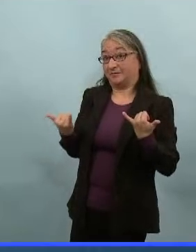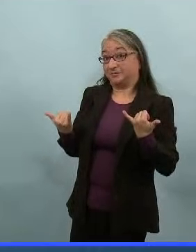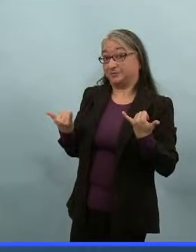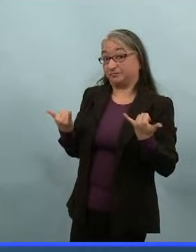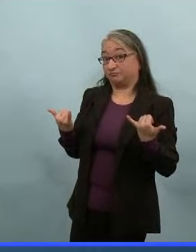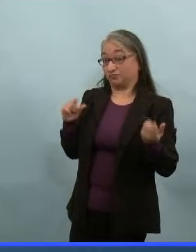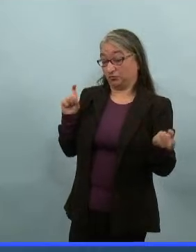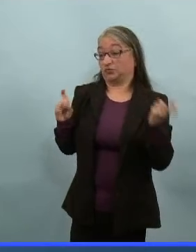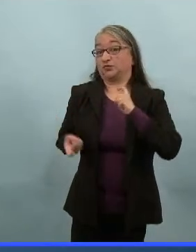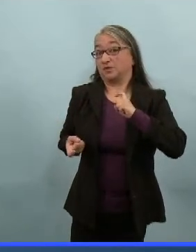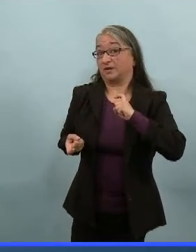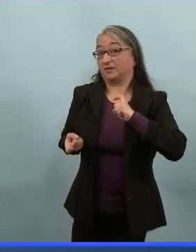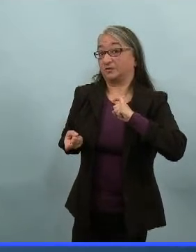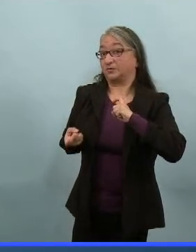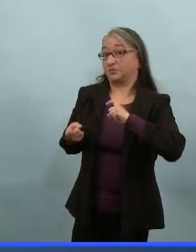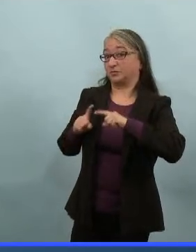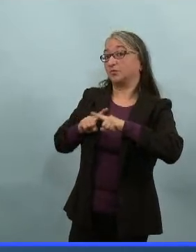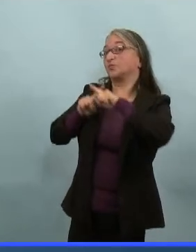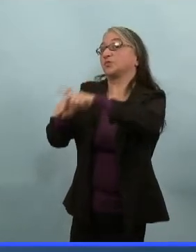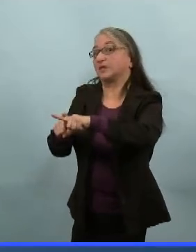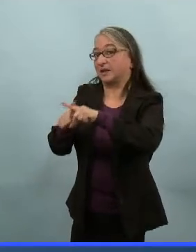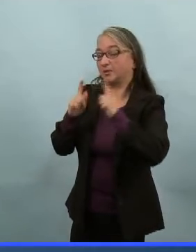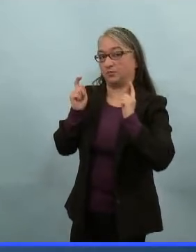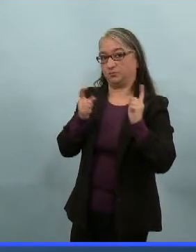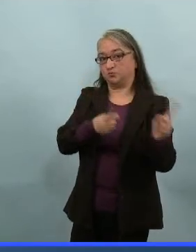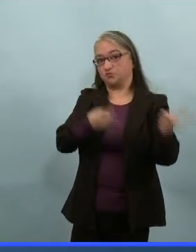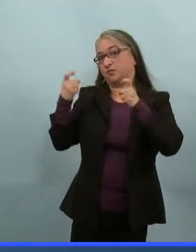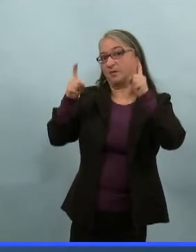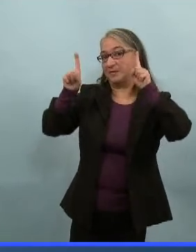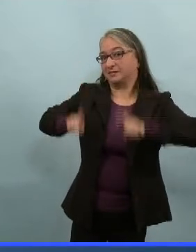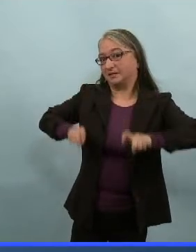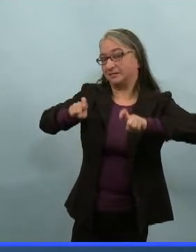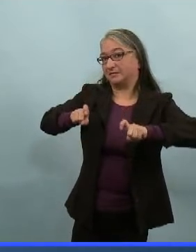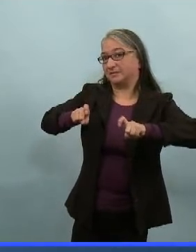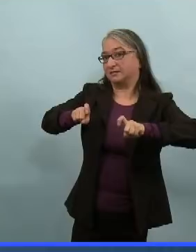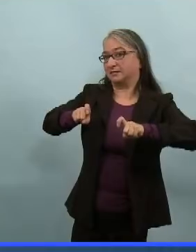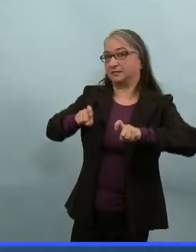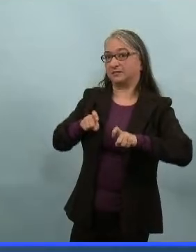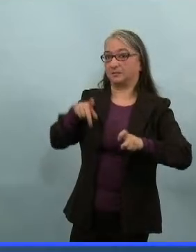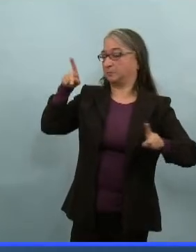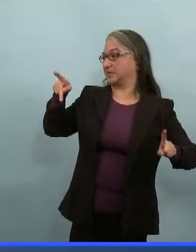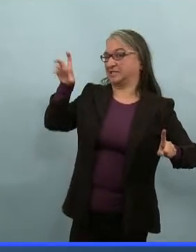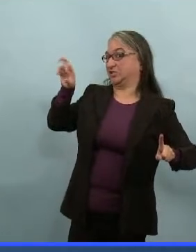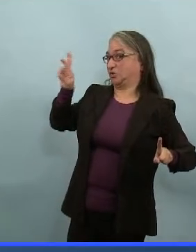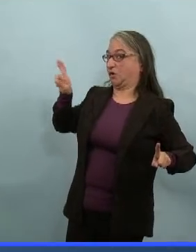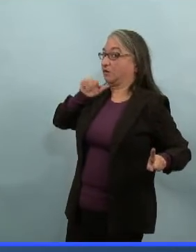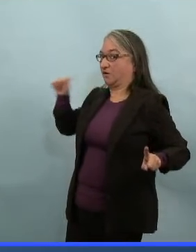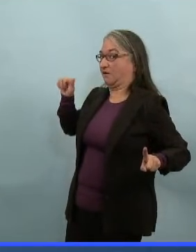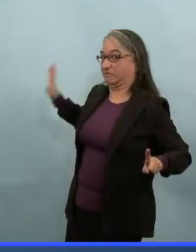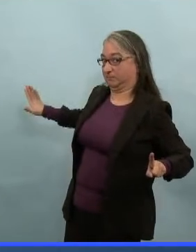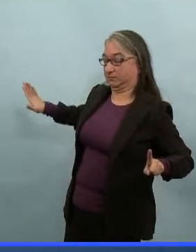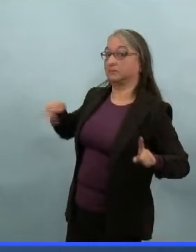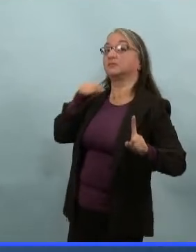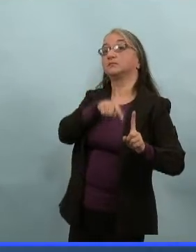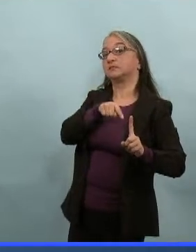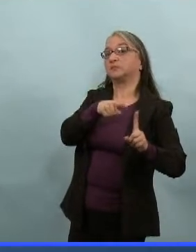vastly on the rapid antigen tests and not the pcr tests is the province going to make those tests